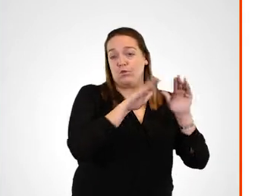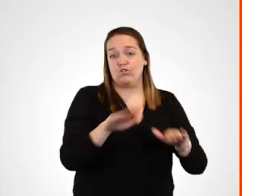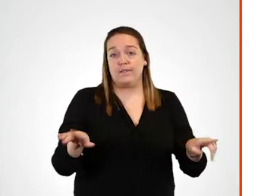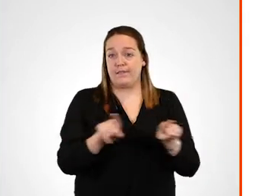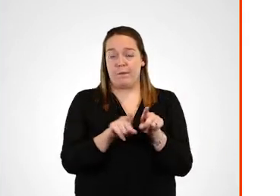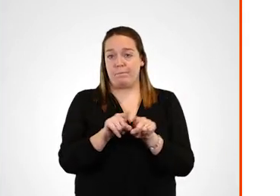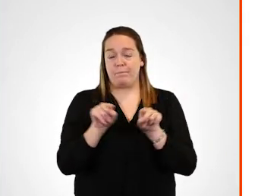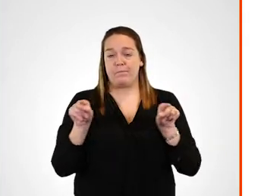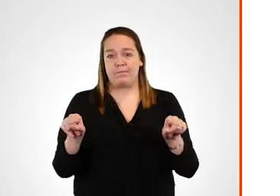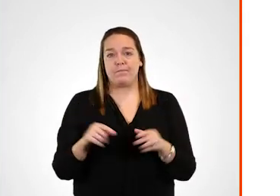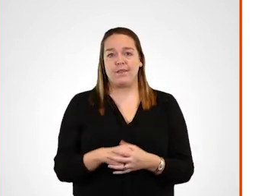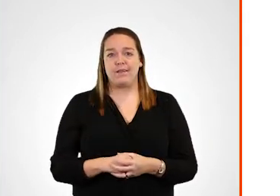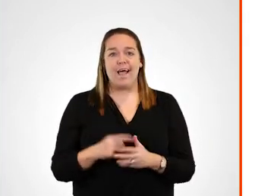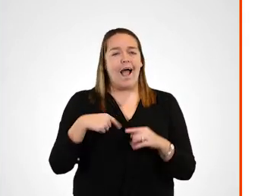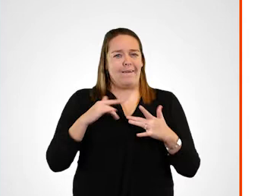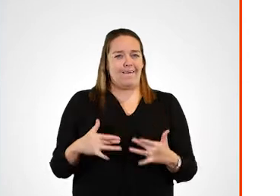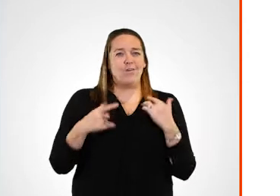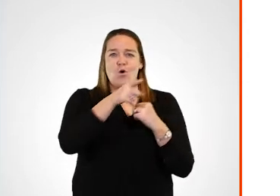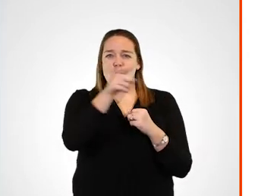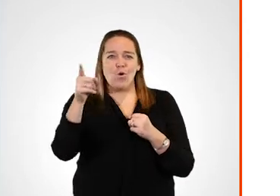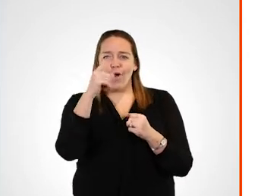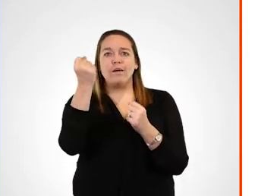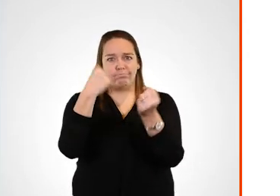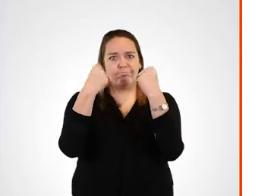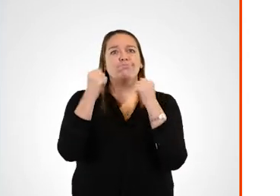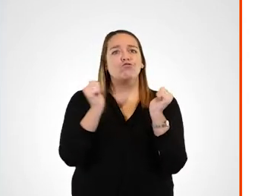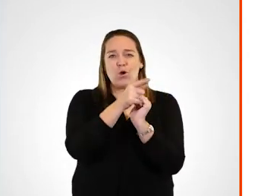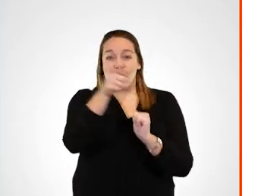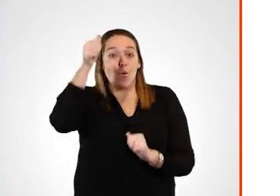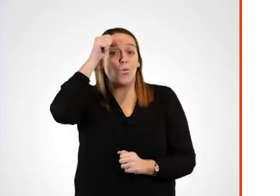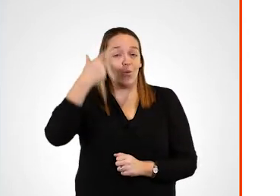I can almost see you nodding your heads and saying "I know why"